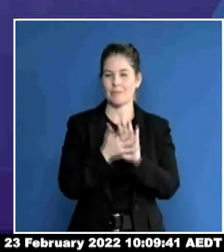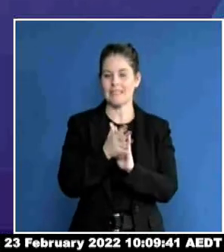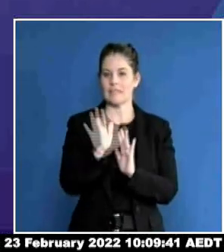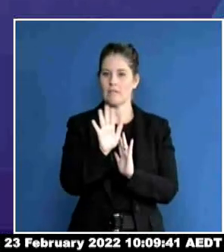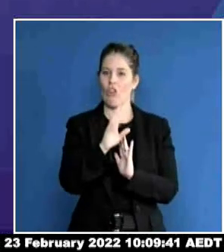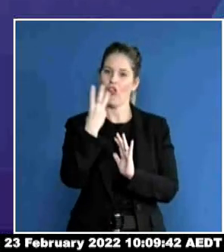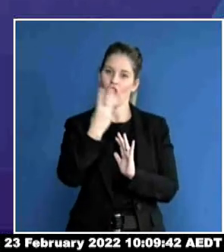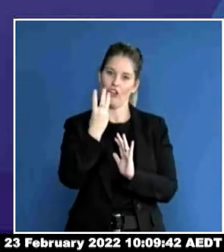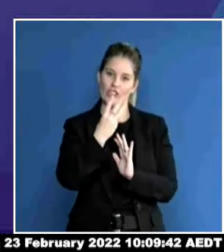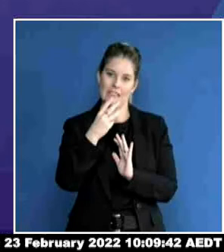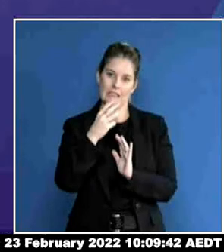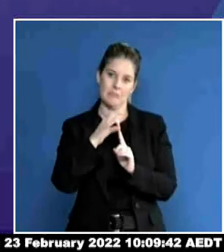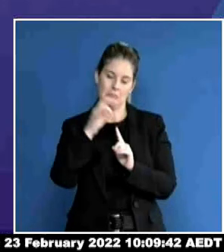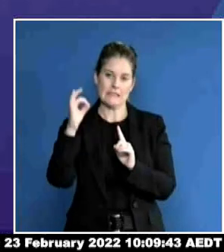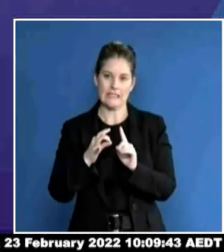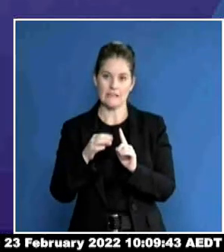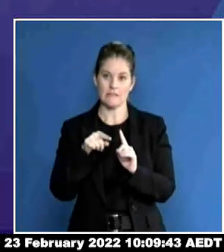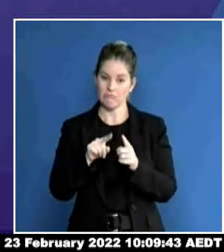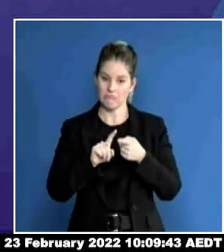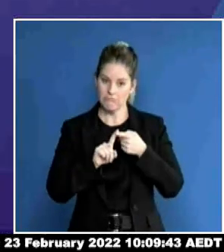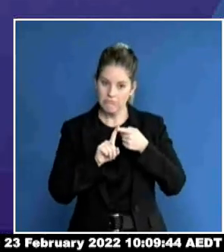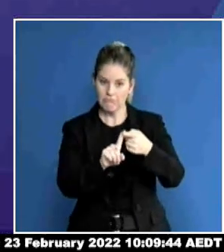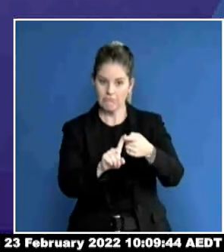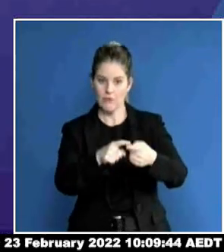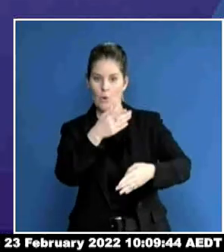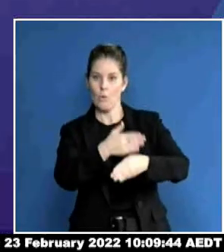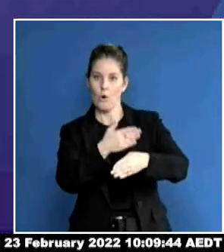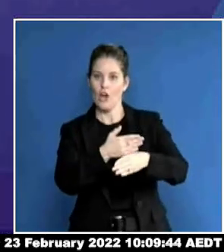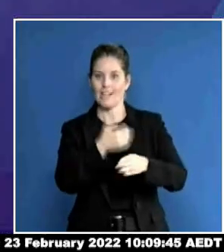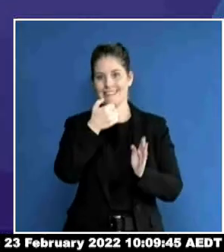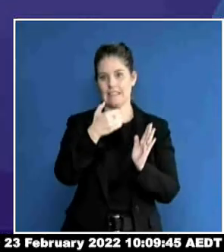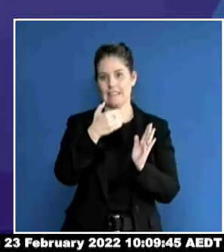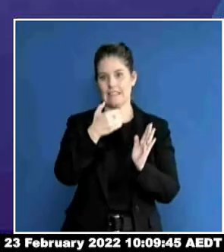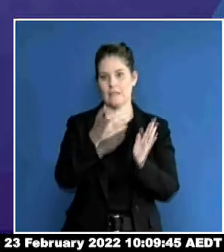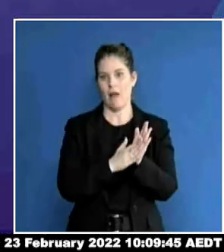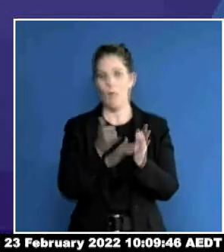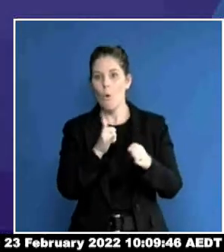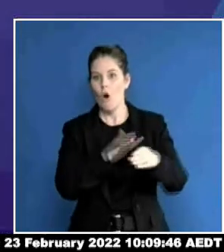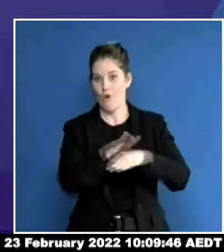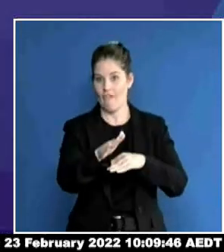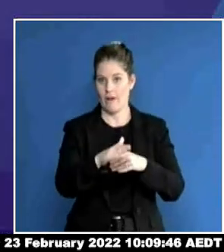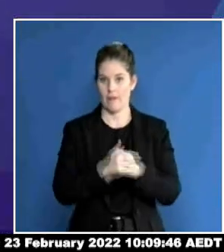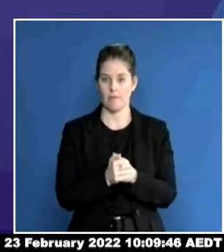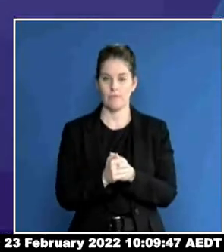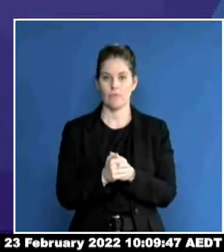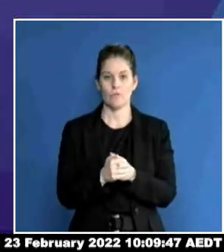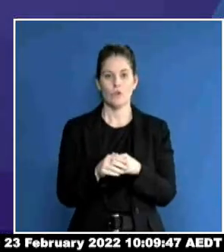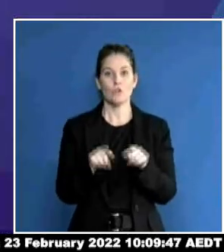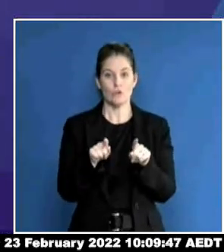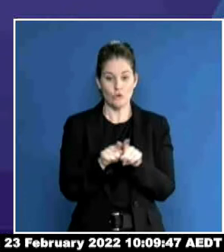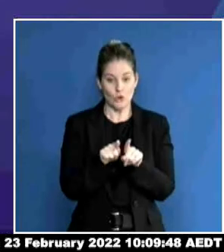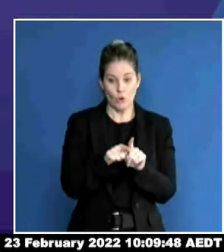months or longer, including those who received ongoing support from the DES